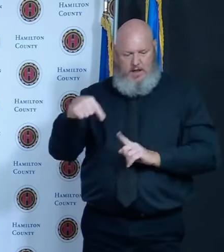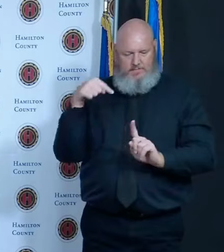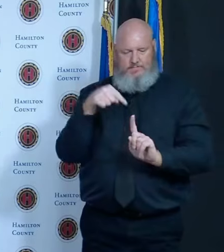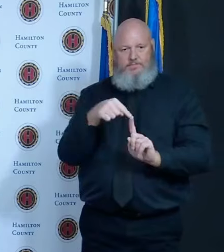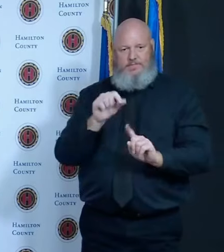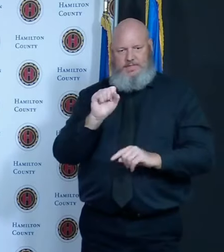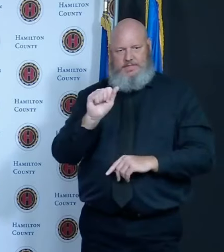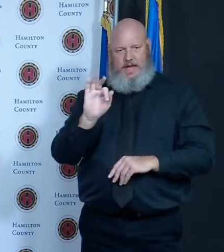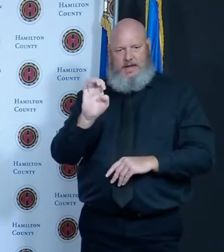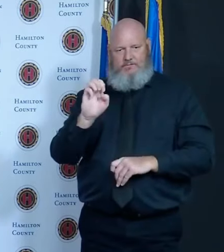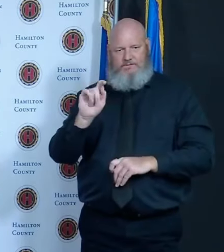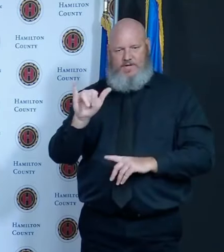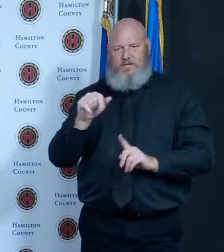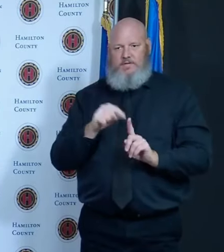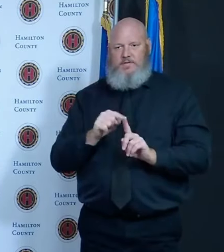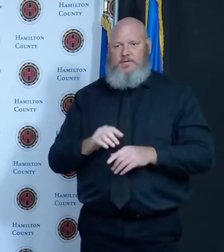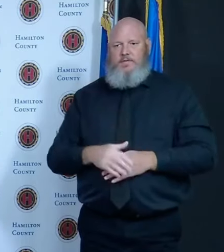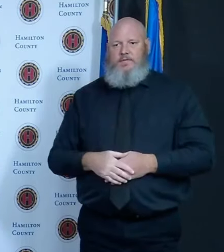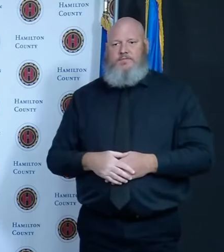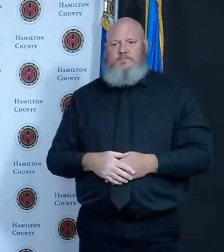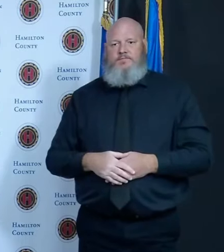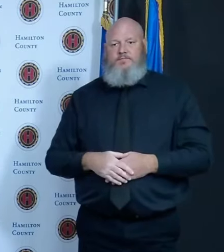people weren't being as safe and then they had a second wave and then they had